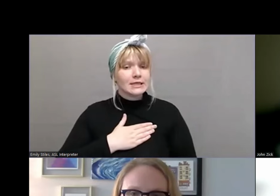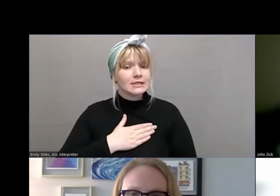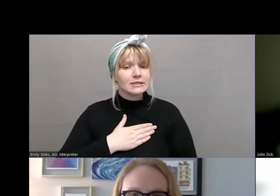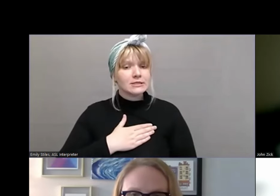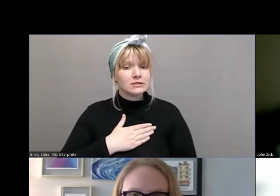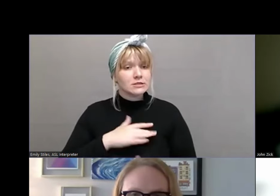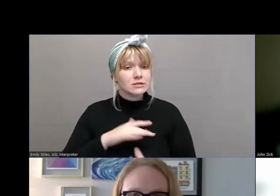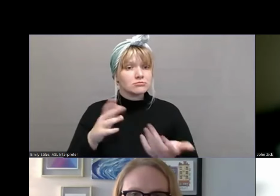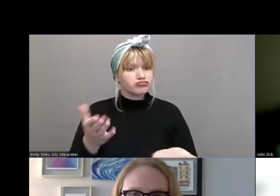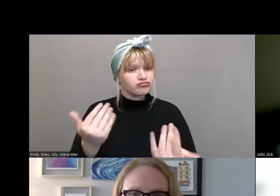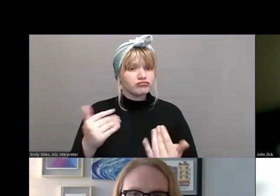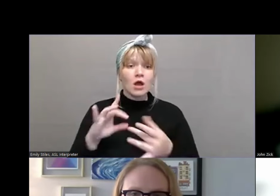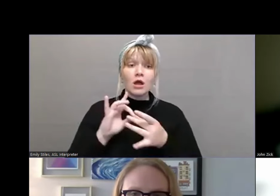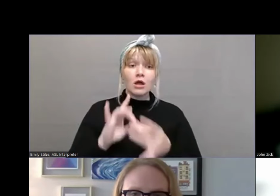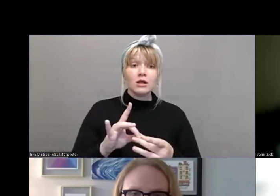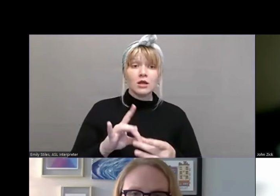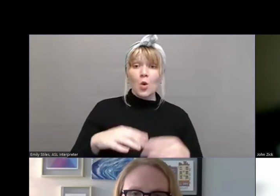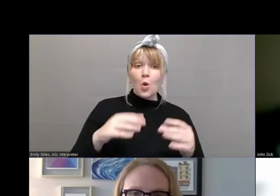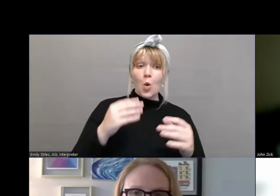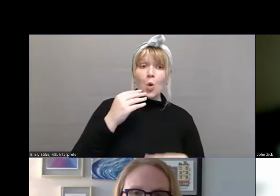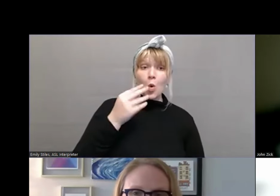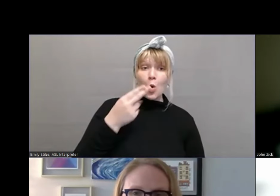and AT, please feel free to put it into the chat.